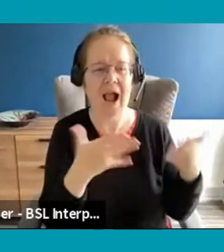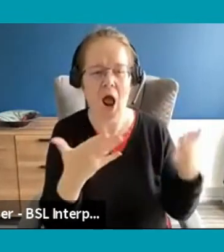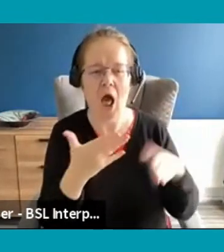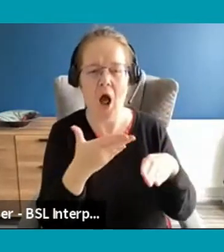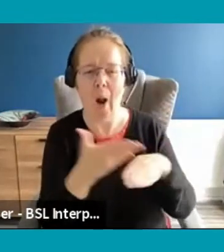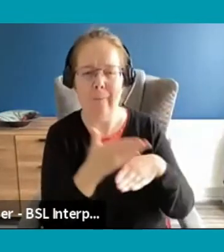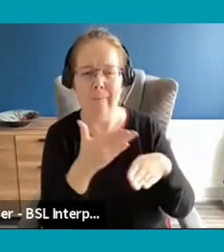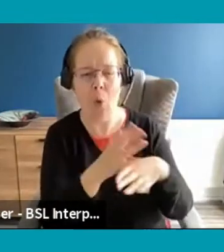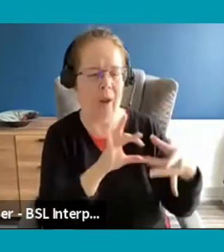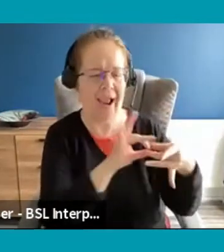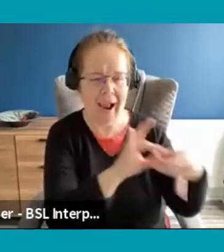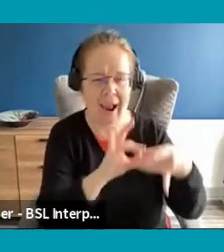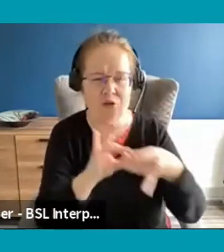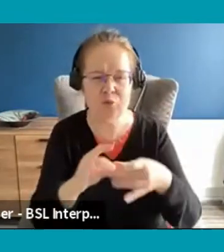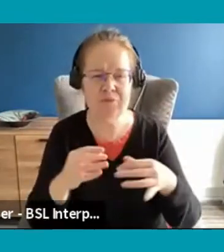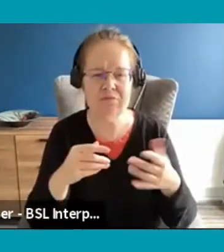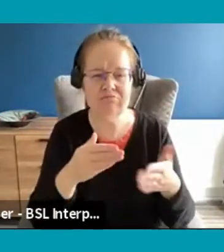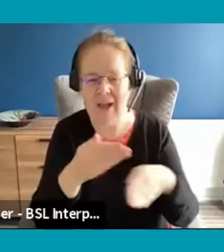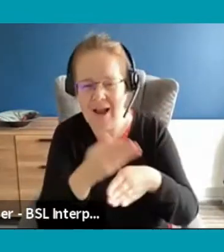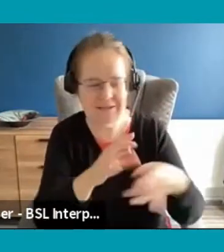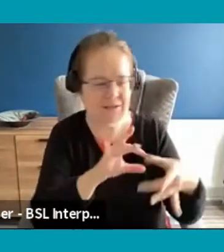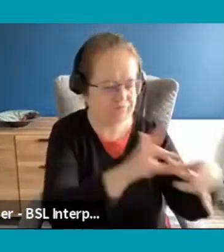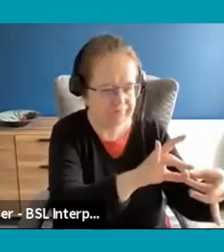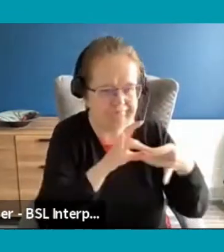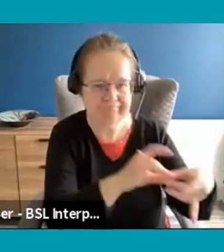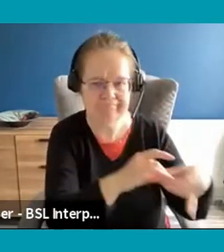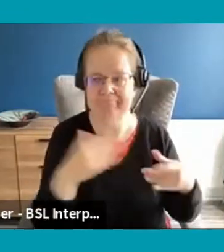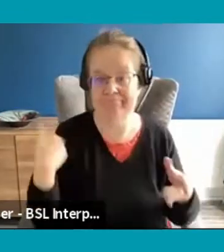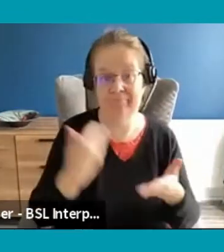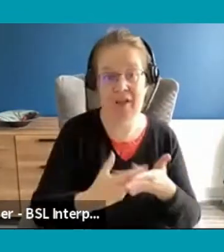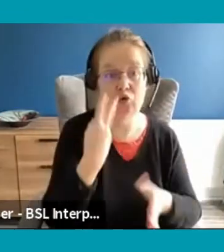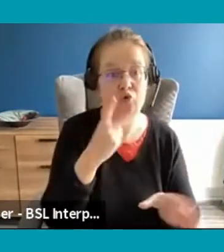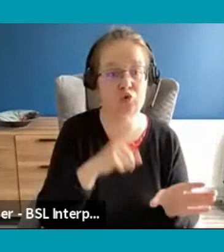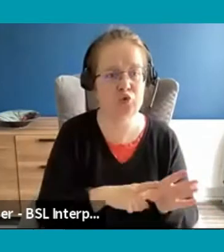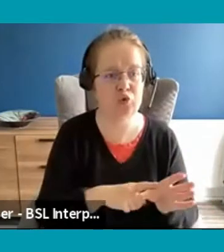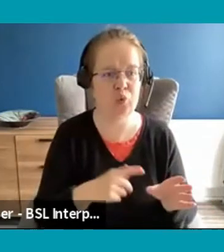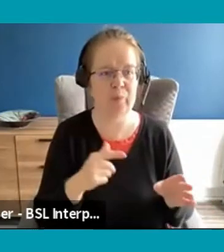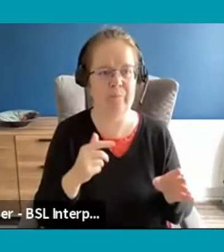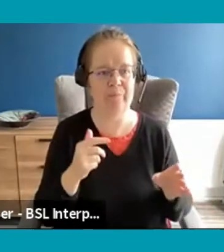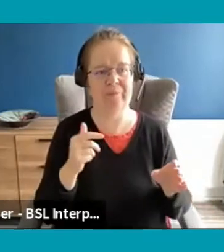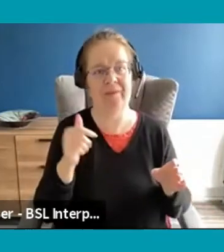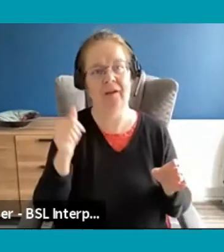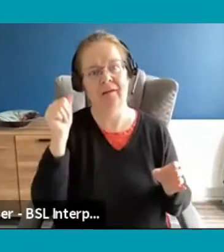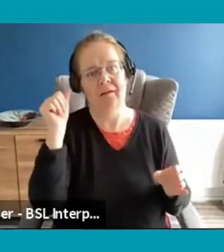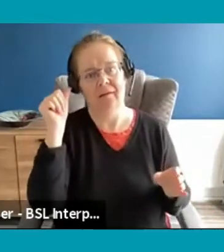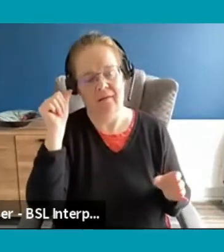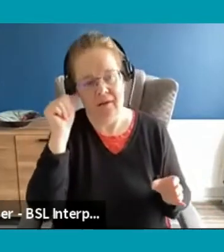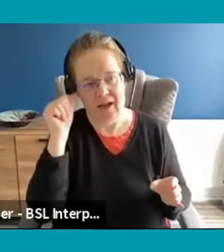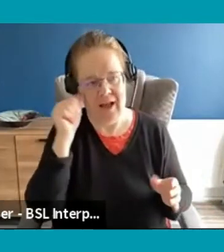Activities they had, you know the last couple of years, we've had numerous gifts sent to us, we had...